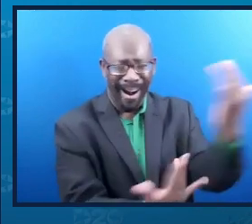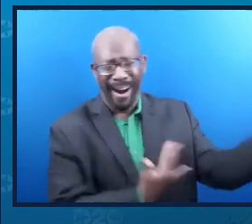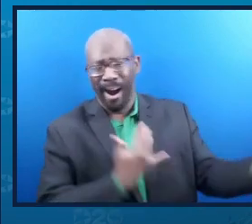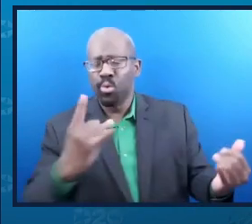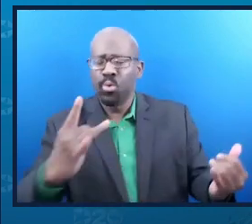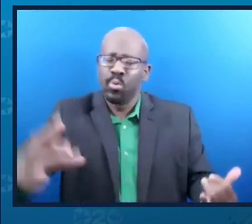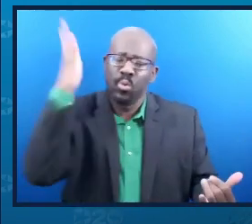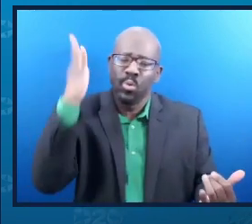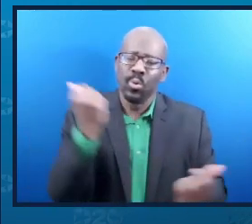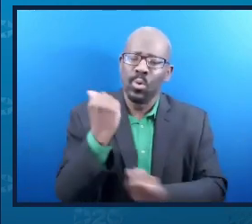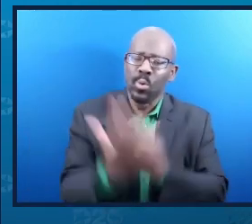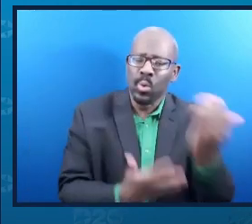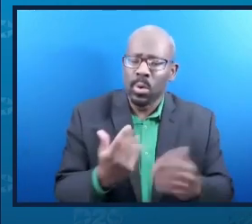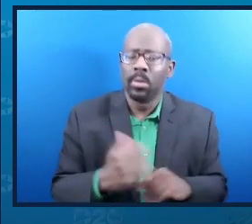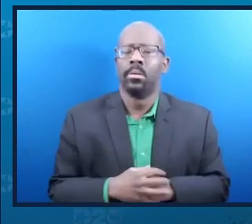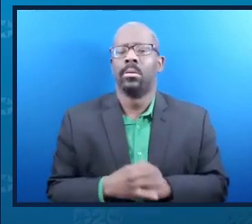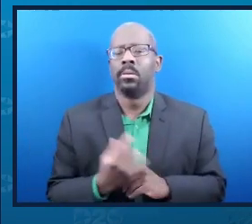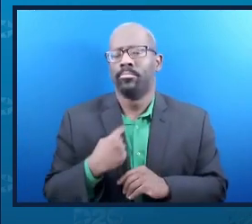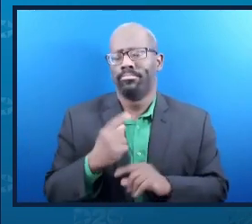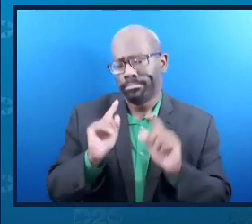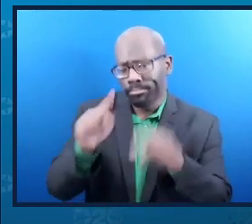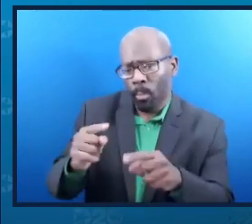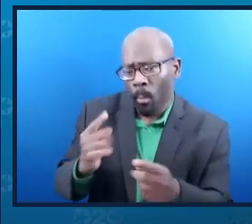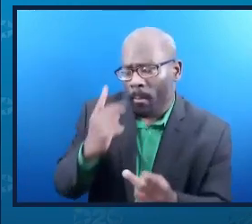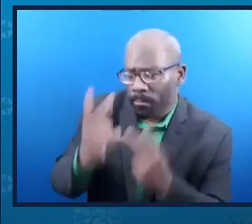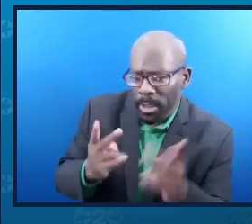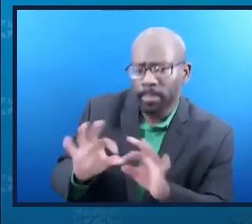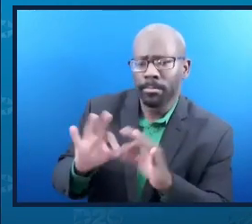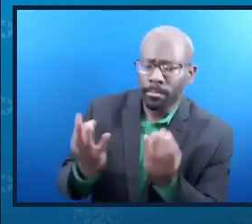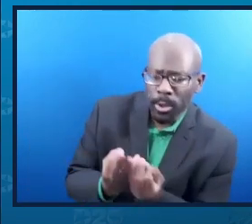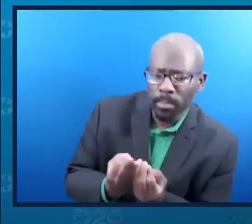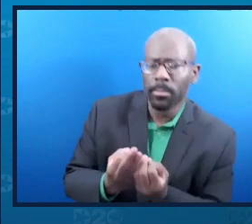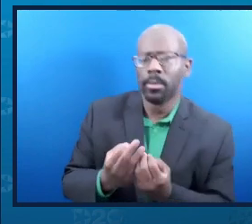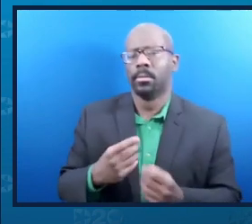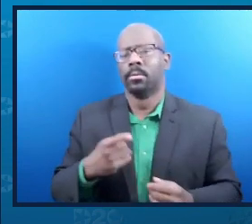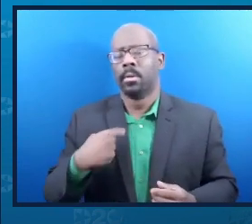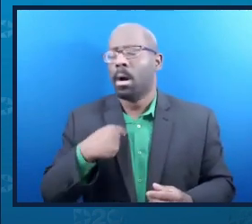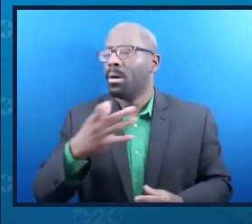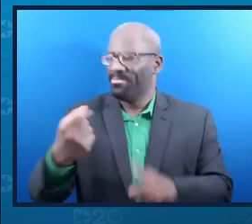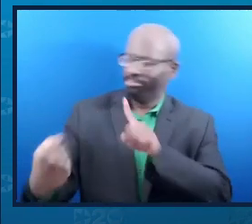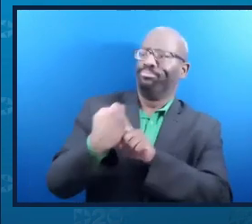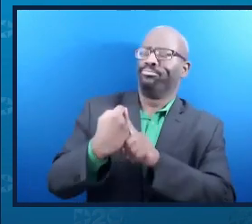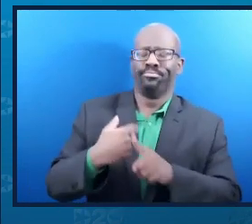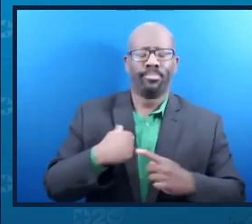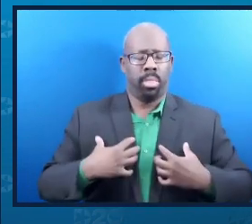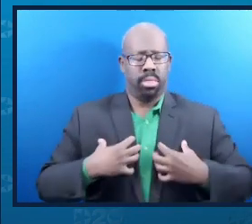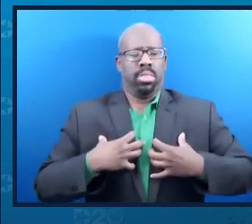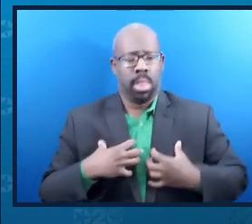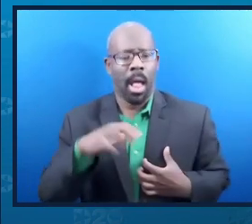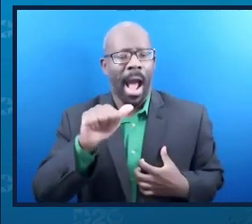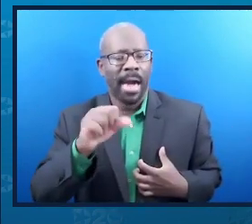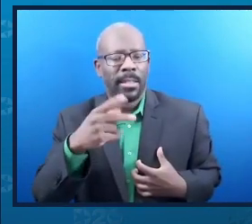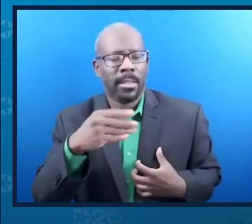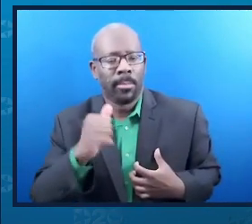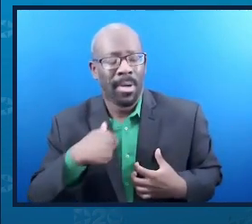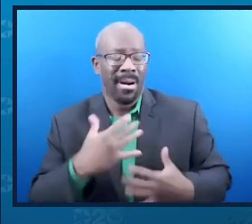CALIFORNIA'S HISTORY BROKE OUT. WE WERE VISITING FAMILY NEARLY 100 YEAR IS A WAY. MY ASTHMA FLARED BADLY.